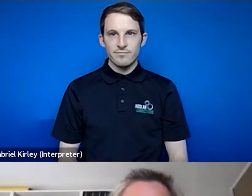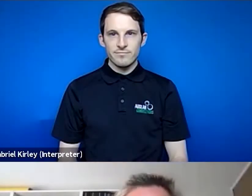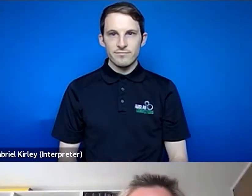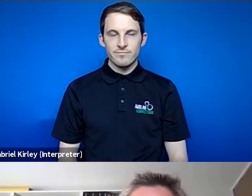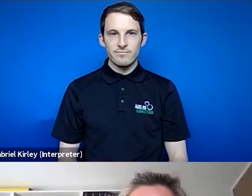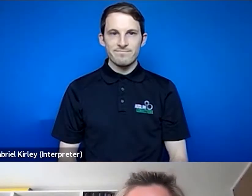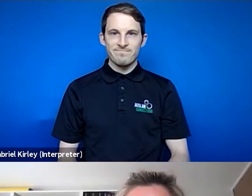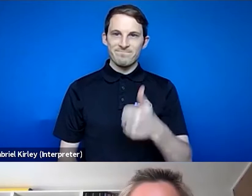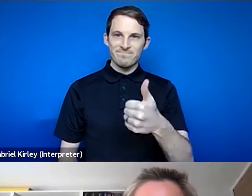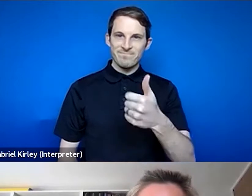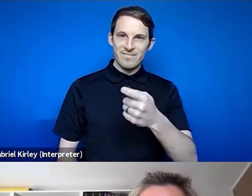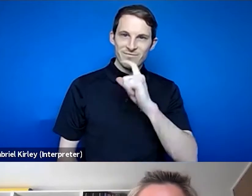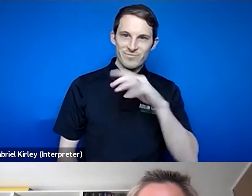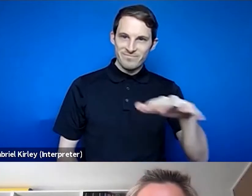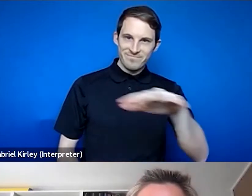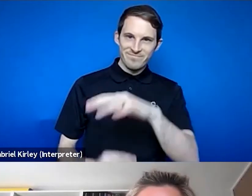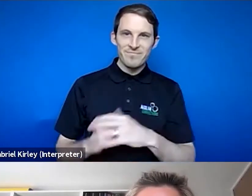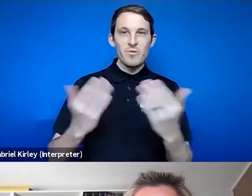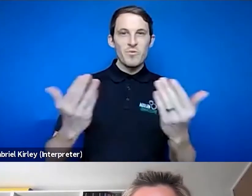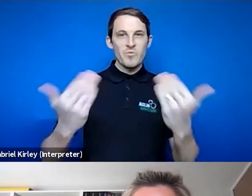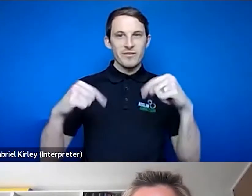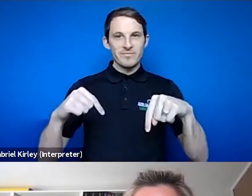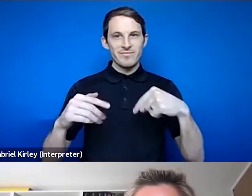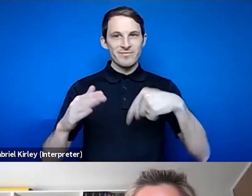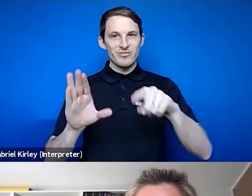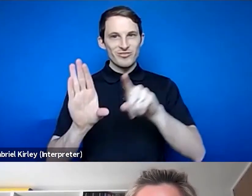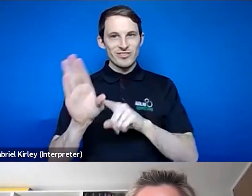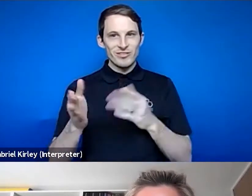Good afternoon everyone and welcome to this year's Human Rights Oration,